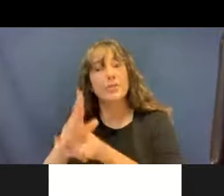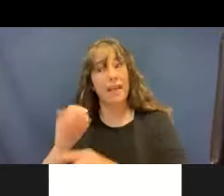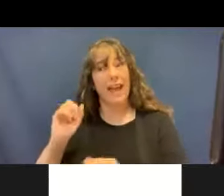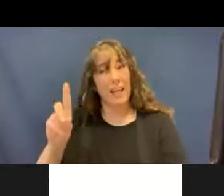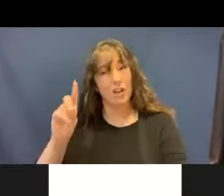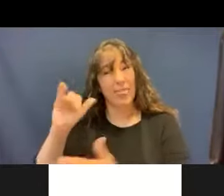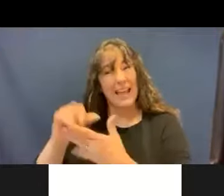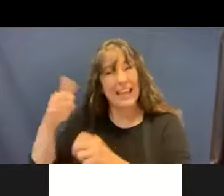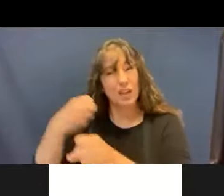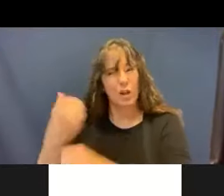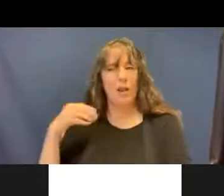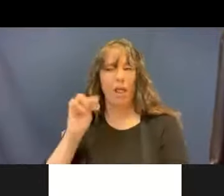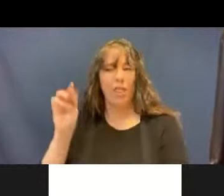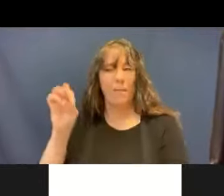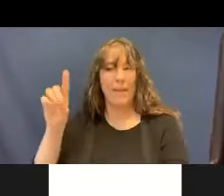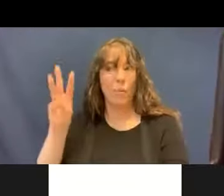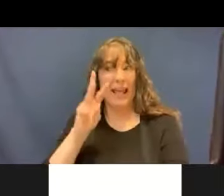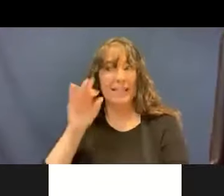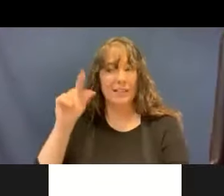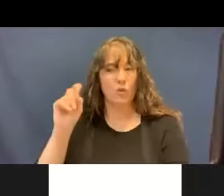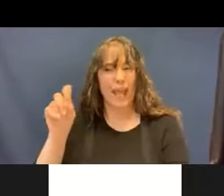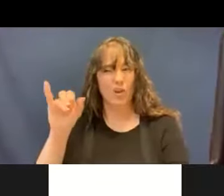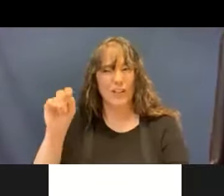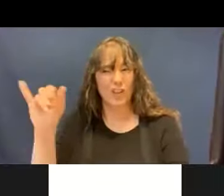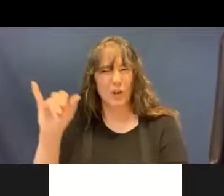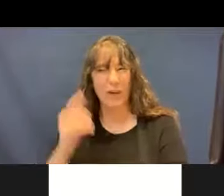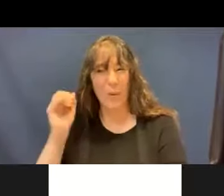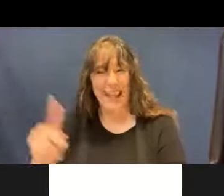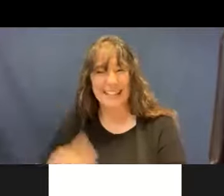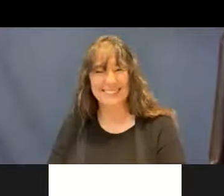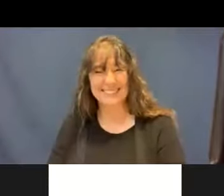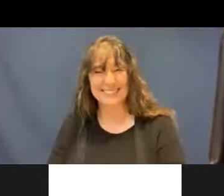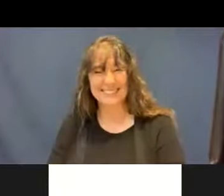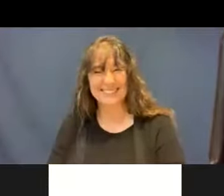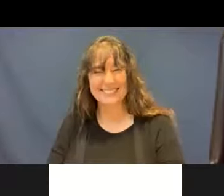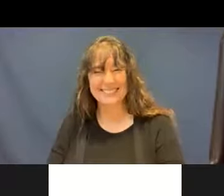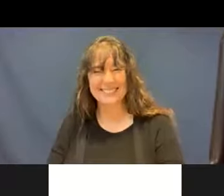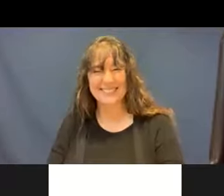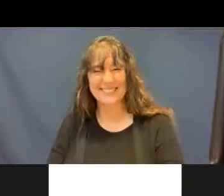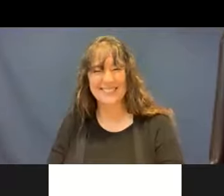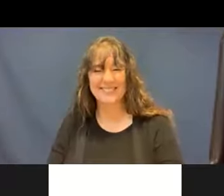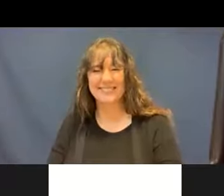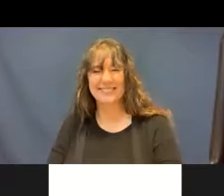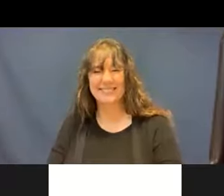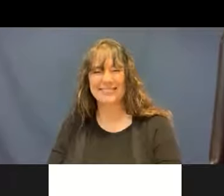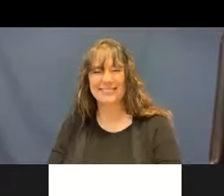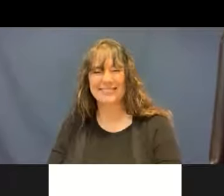you can, too. Okay? >> ANDREA RODRIGUEZ: I just want to echo